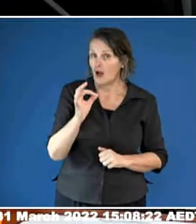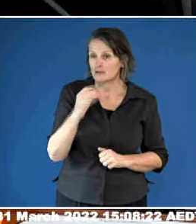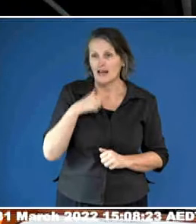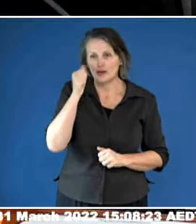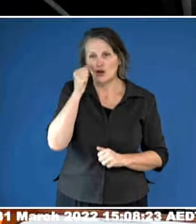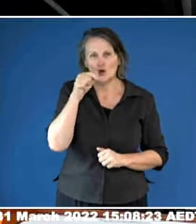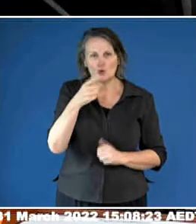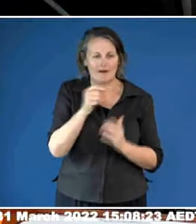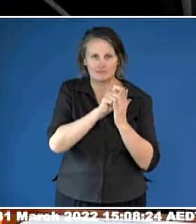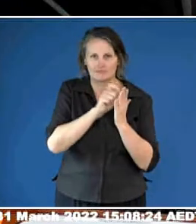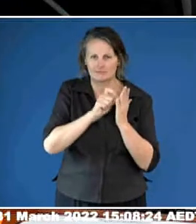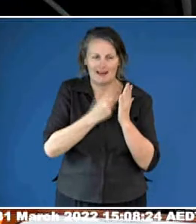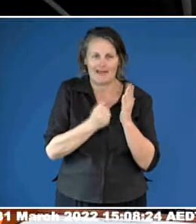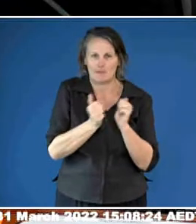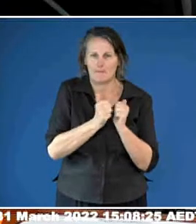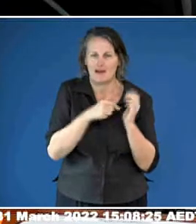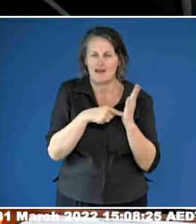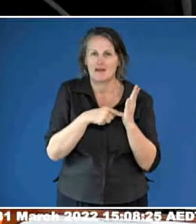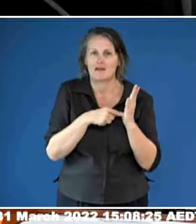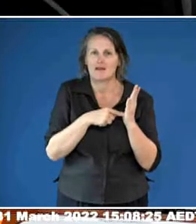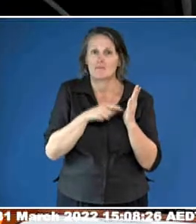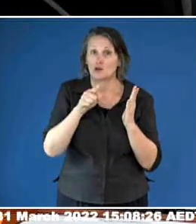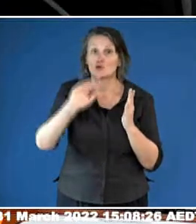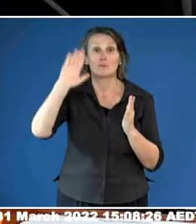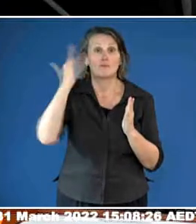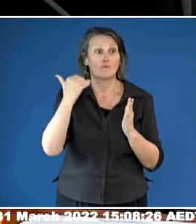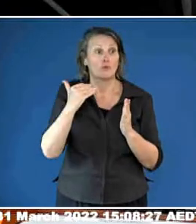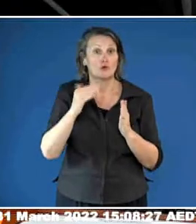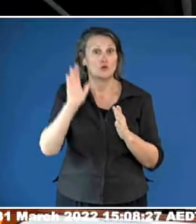up there, but it is really what, having listened to Nicole Lee's evidence and what